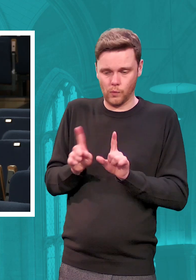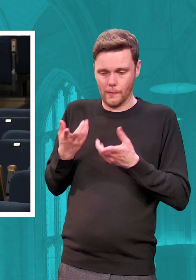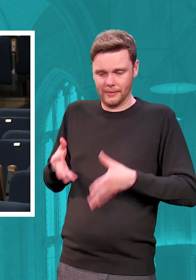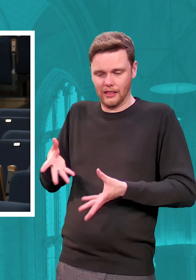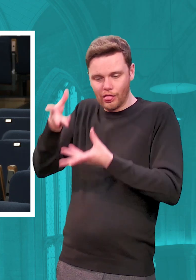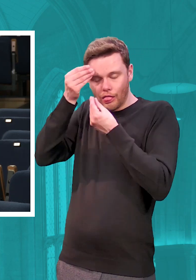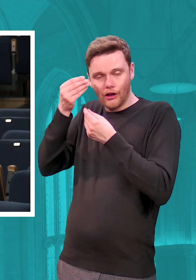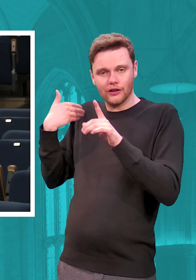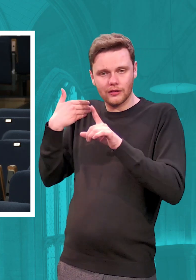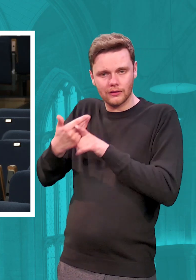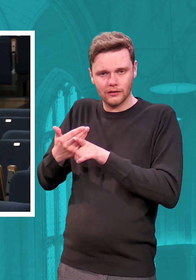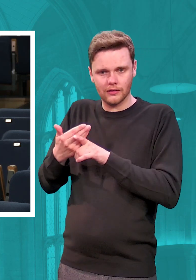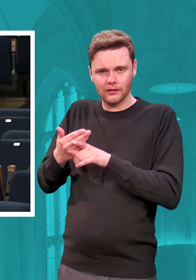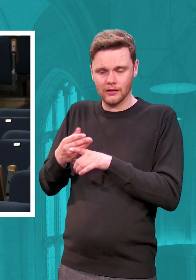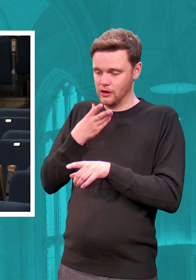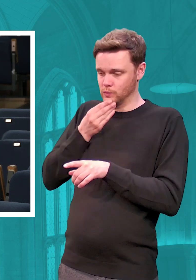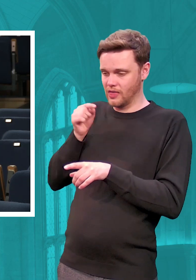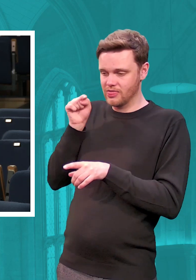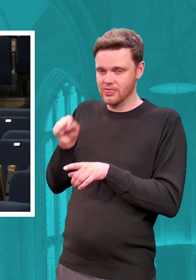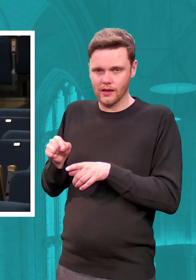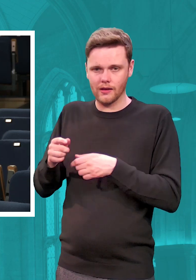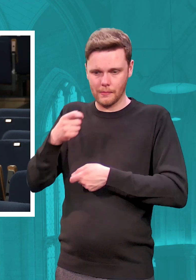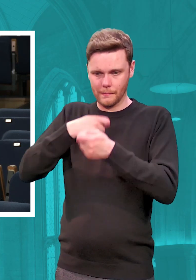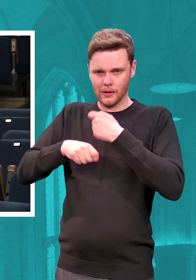and make this a major part of our planning.